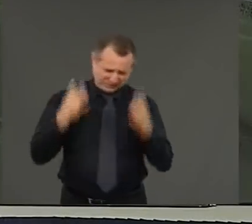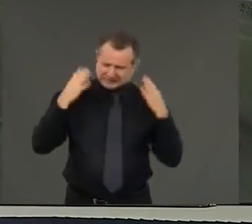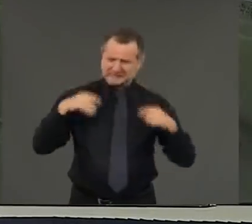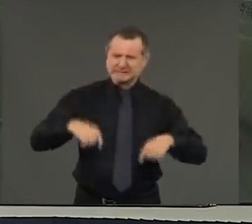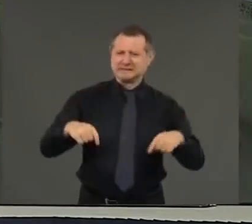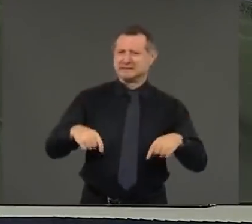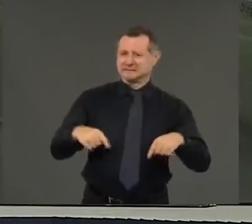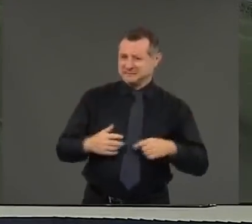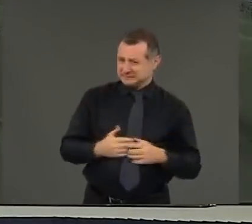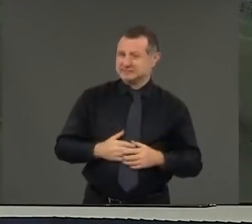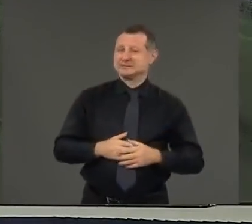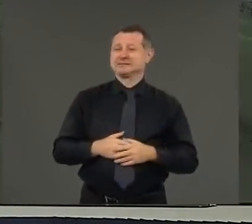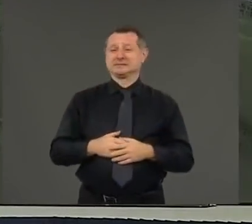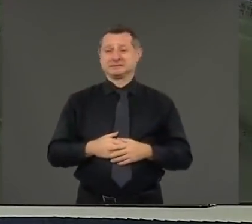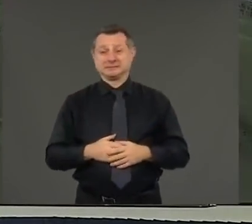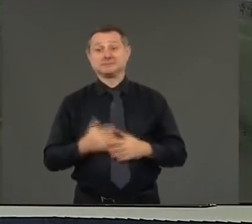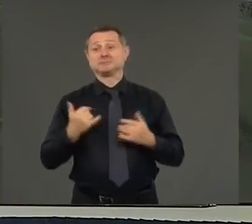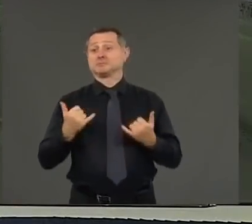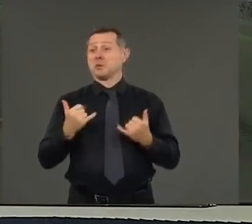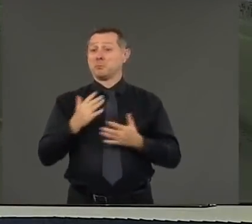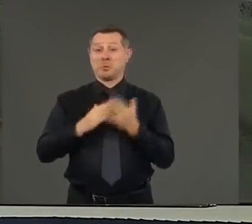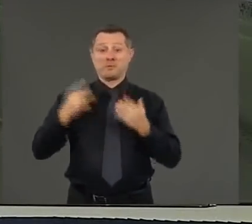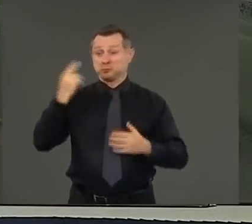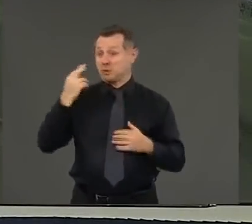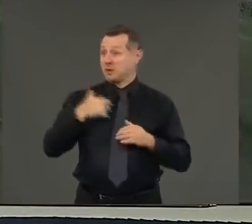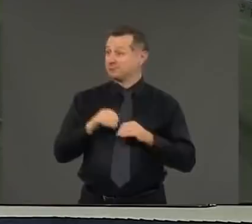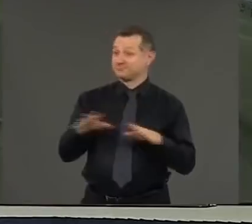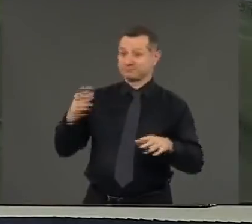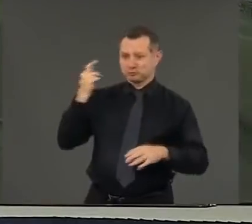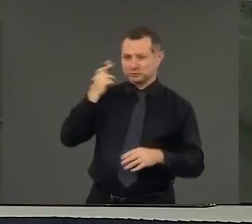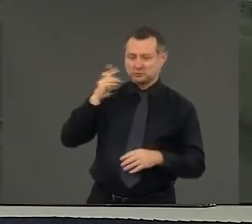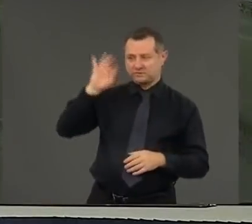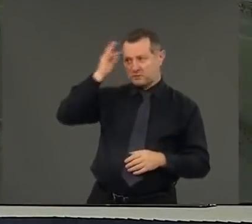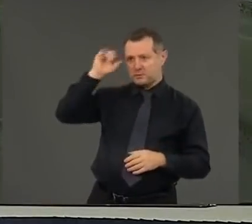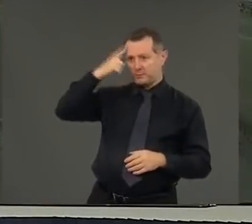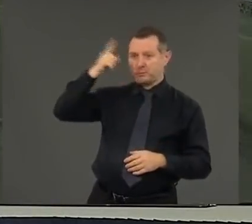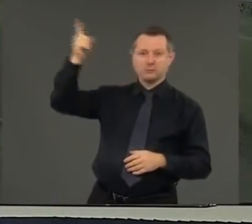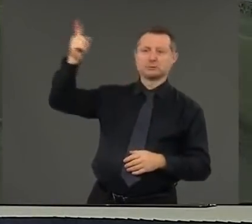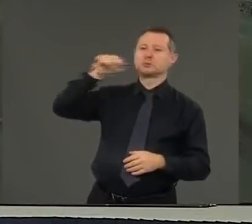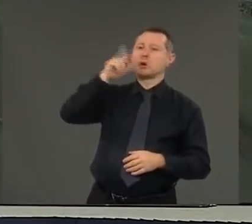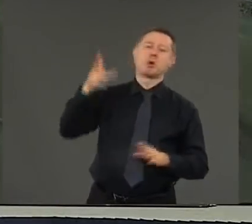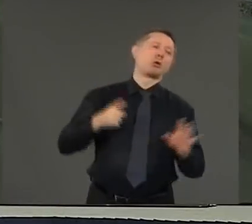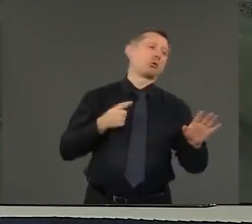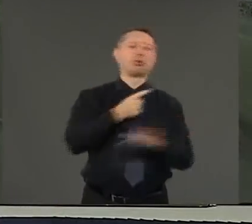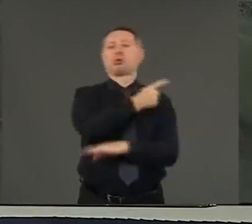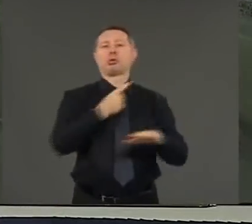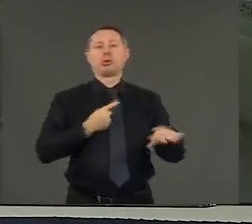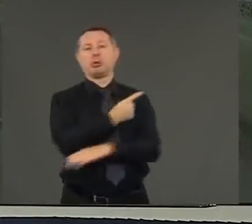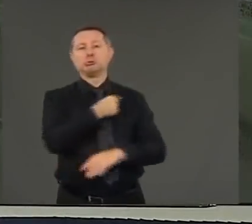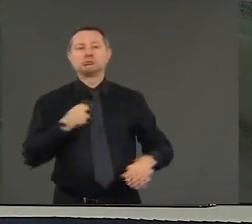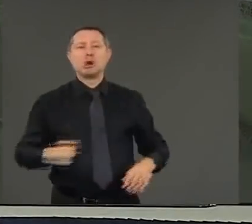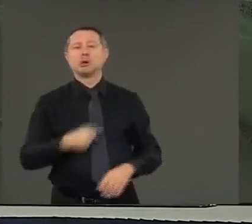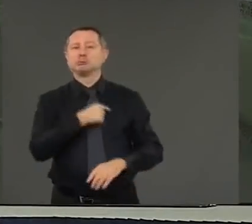WE HAD THE HIGHEST INFECTION RATE PER CAC11d( ON THE GLOBE THROUGH NO PART OF OUR OWN. FRANKLY BECAUSE THE FEDERAL